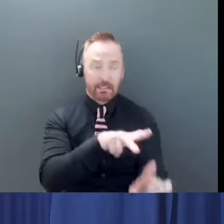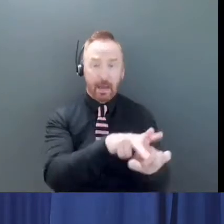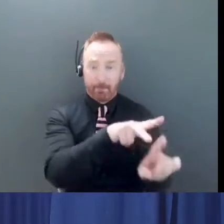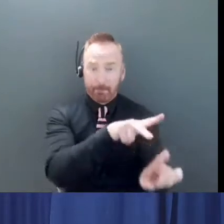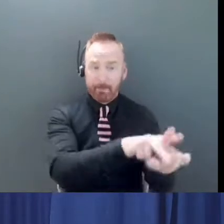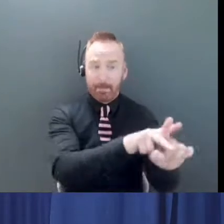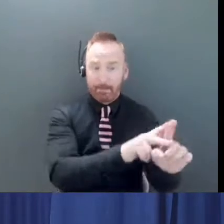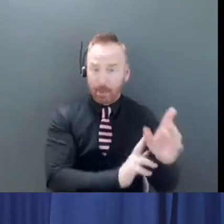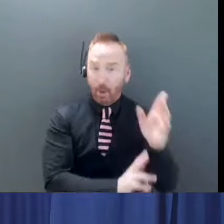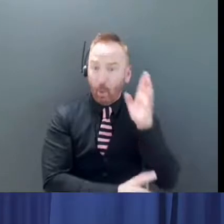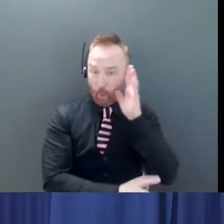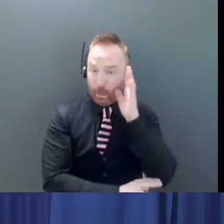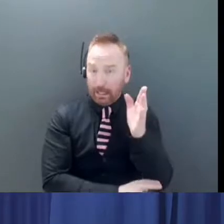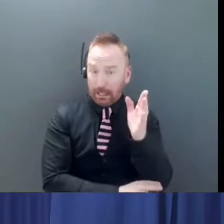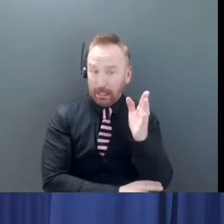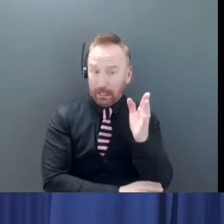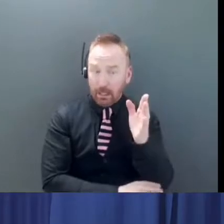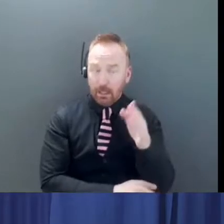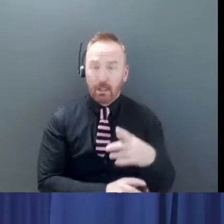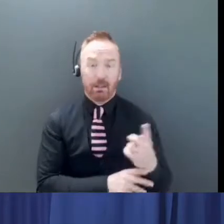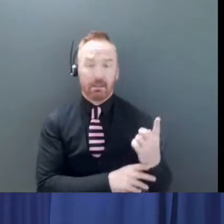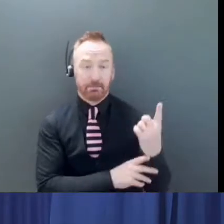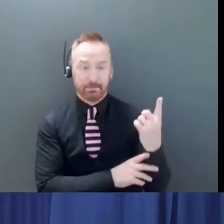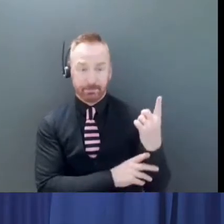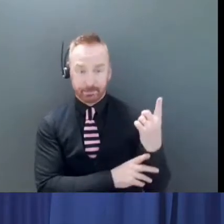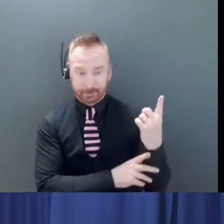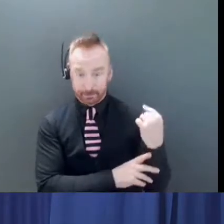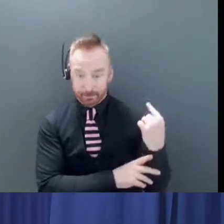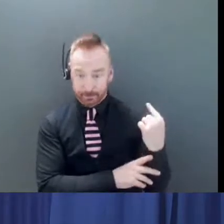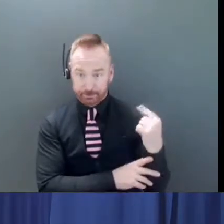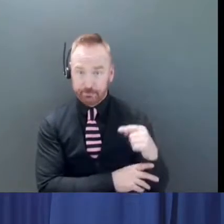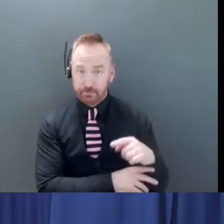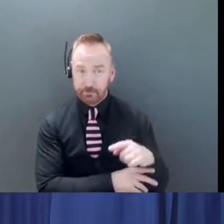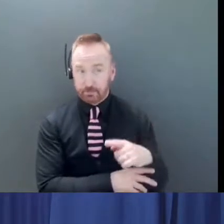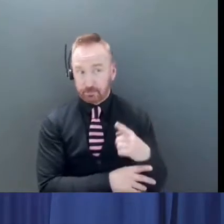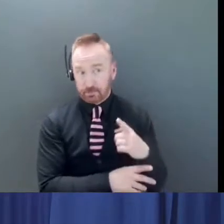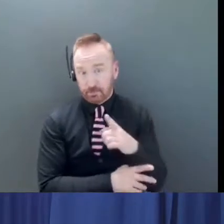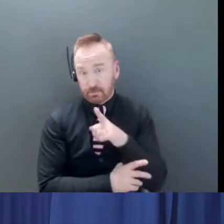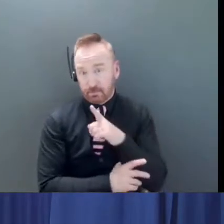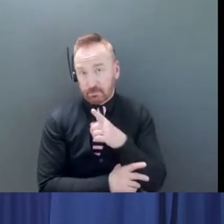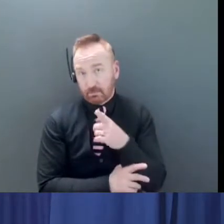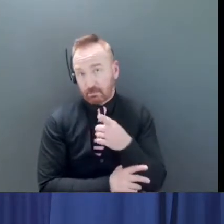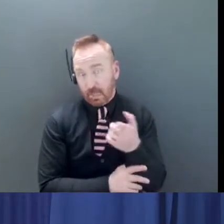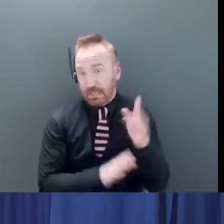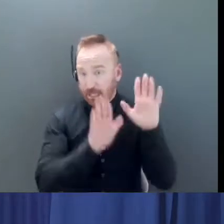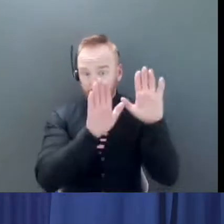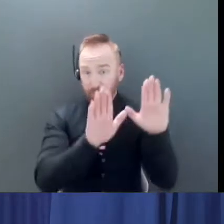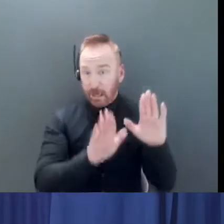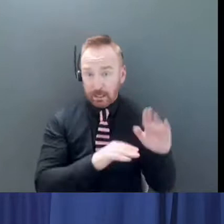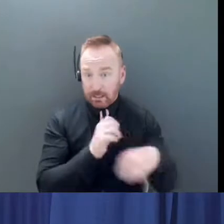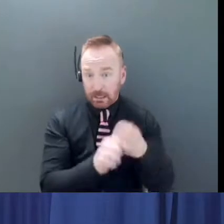Potentially in to our school. Last year we had a really great year.